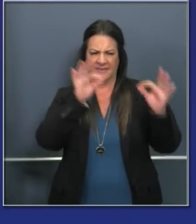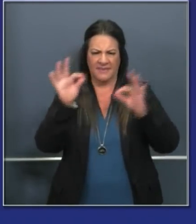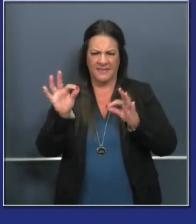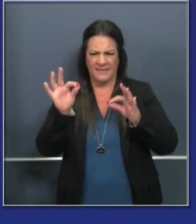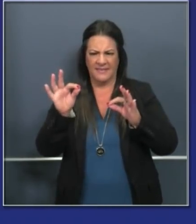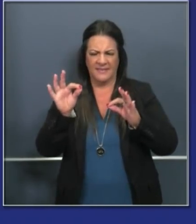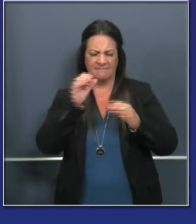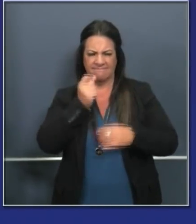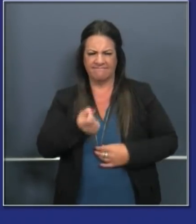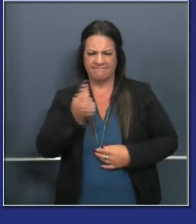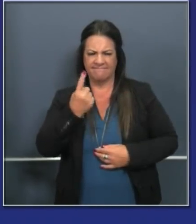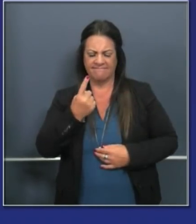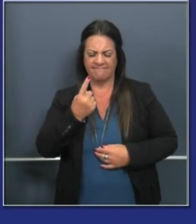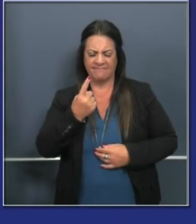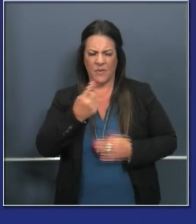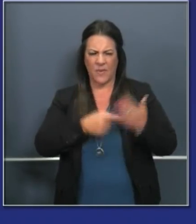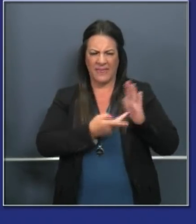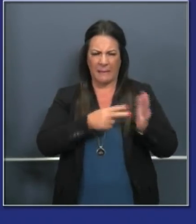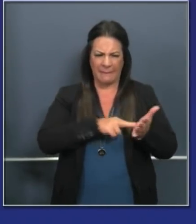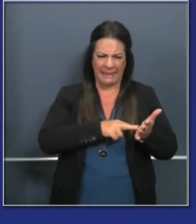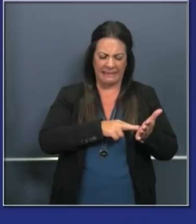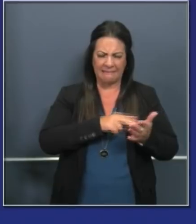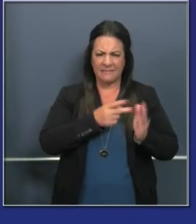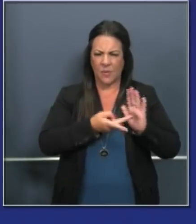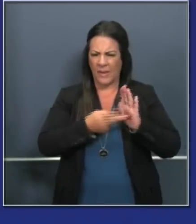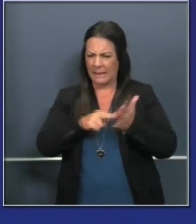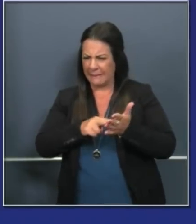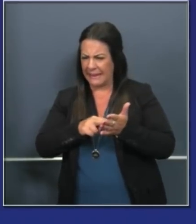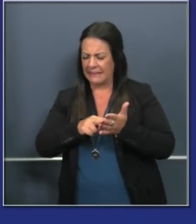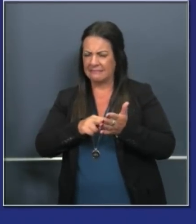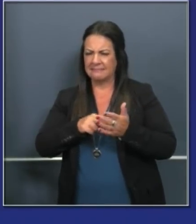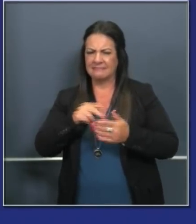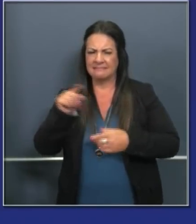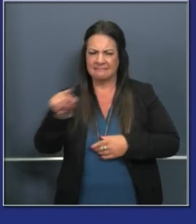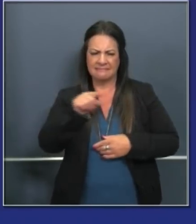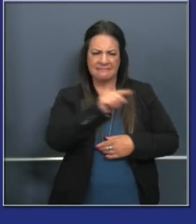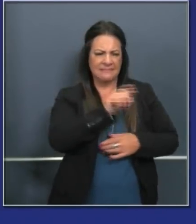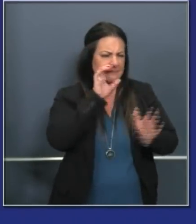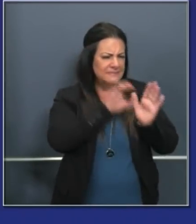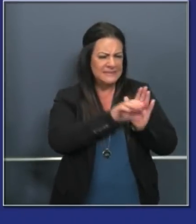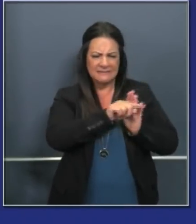TO SIMPLIFY WHAT OFTEN YOU ARE PRESENTED WHAT YOU MAY A LOOK AT AND HAVE YOUR EYES ROLES